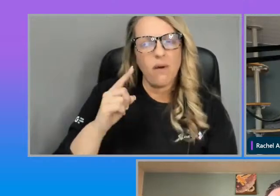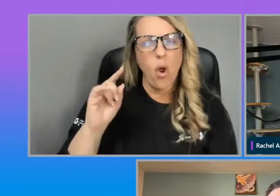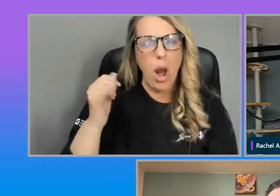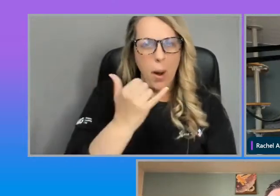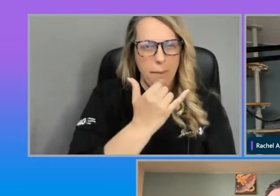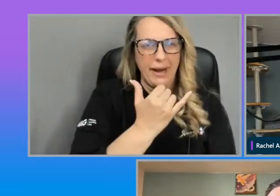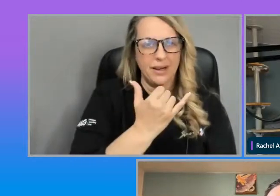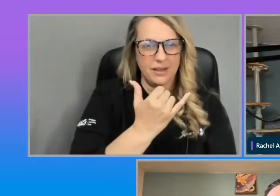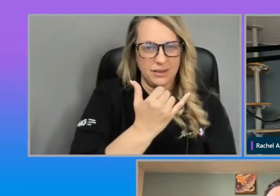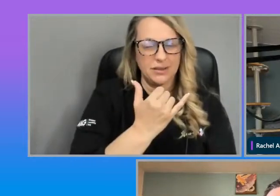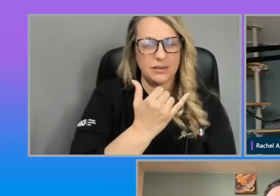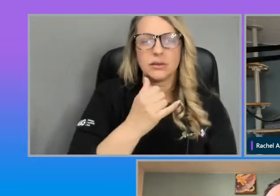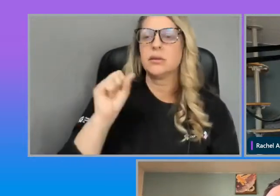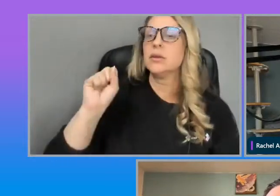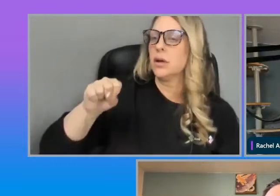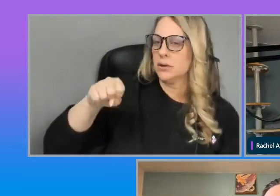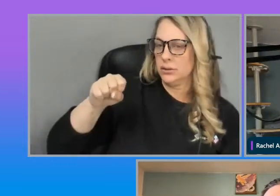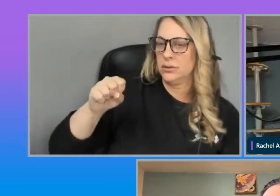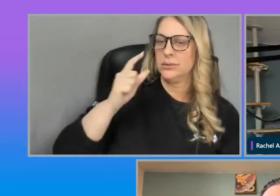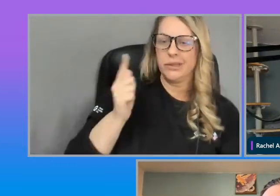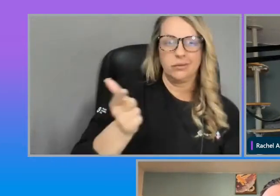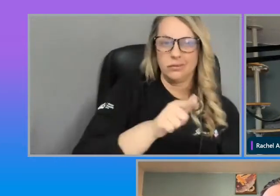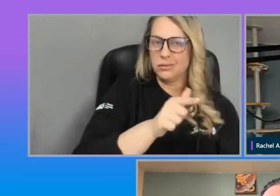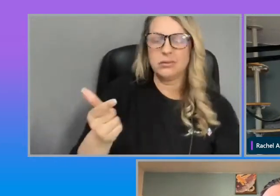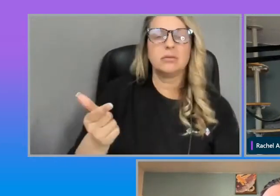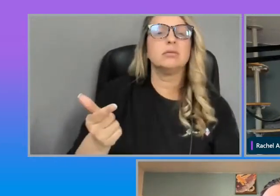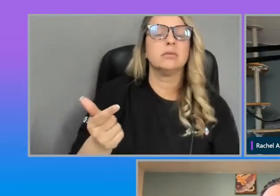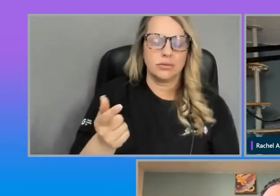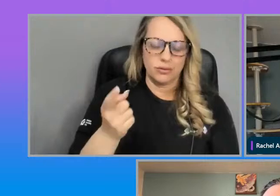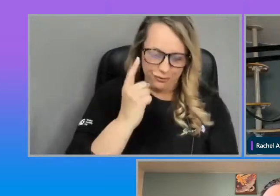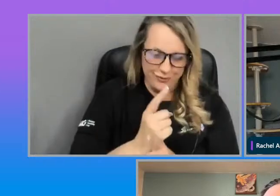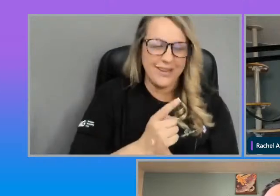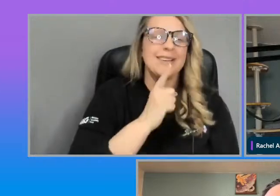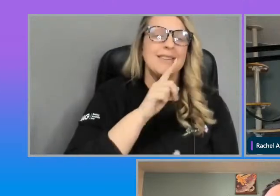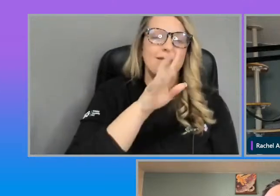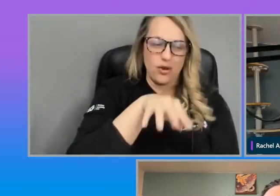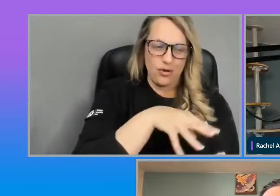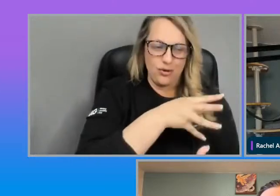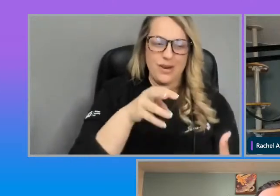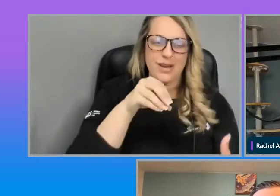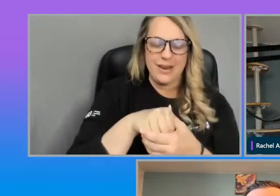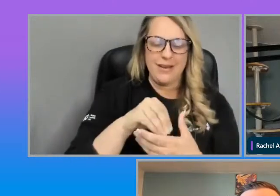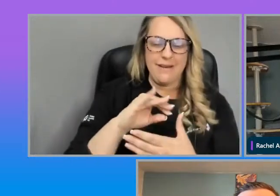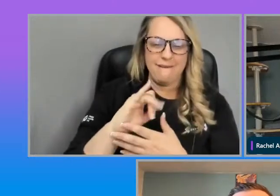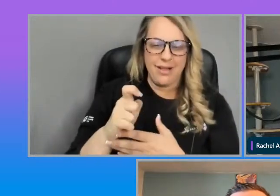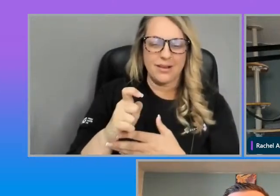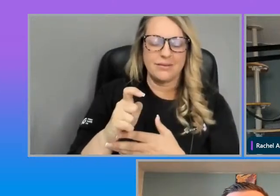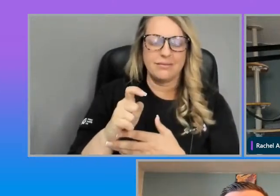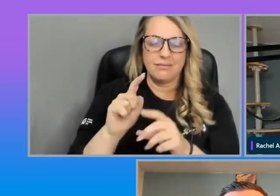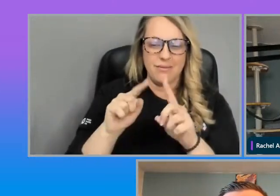Arabic? Yes it should. Yeah. I mean,